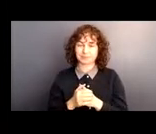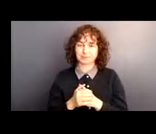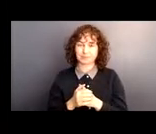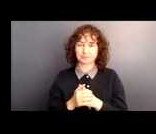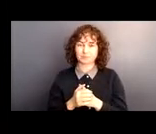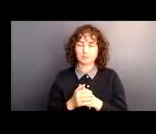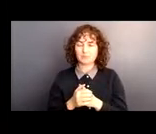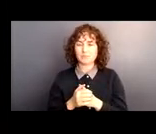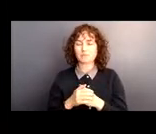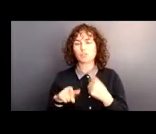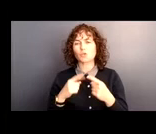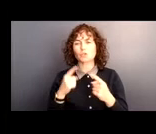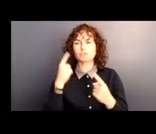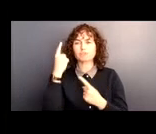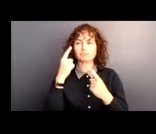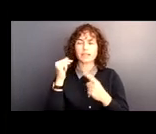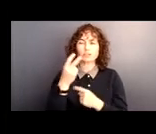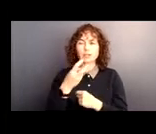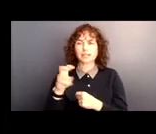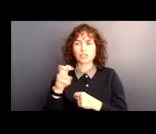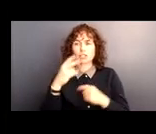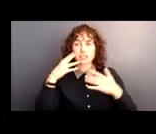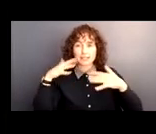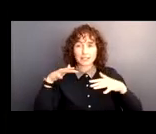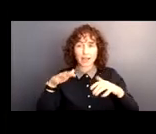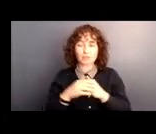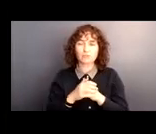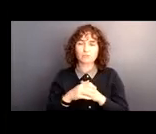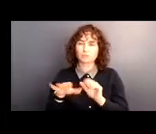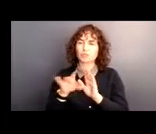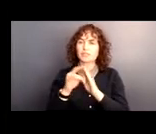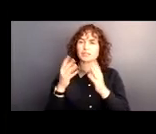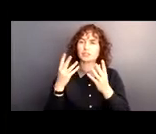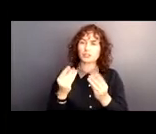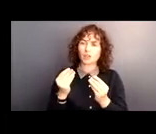When you consider a transitional sound, choose a soft unique tone that will alert learners to take action